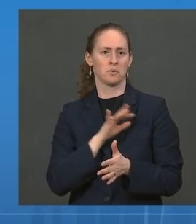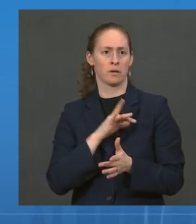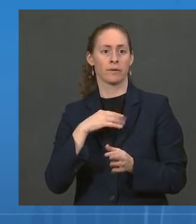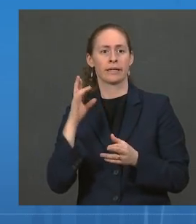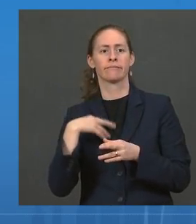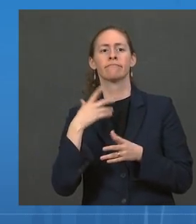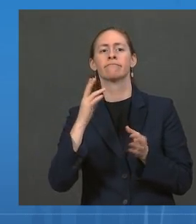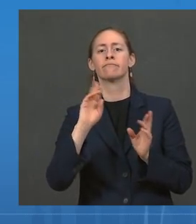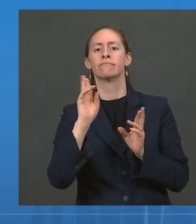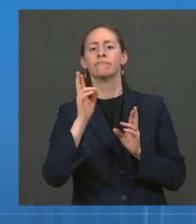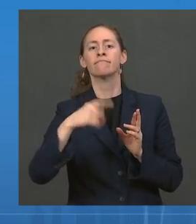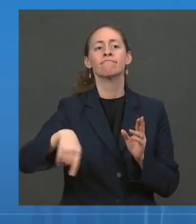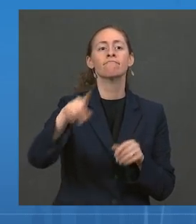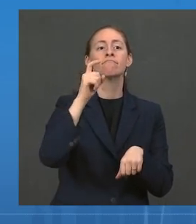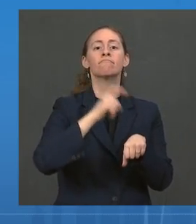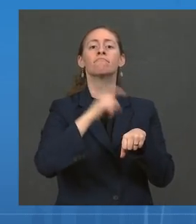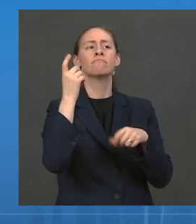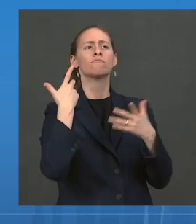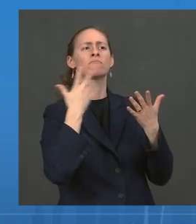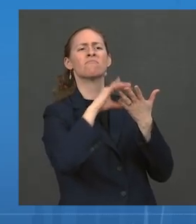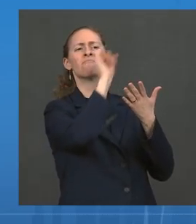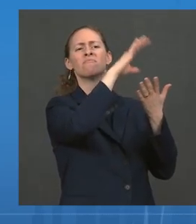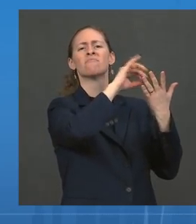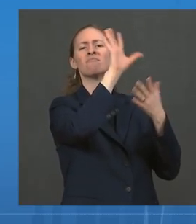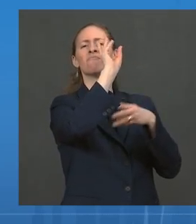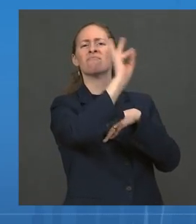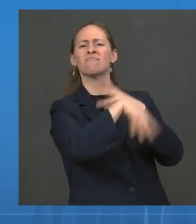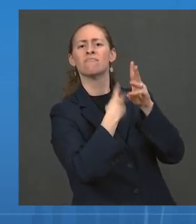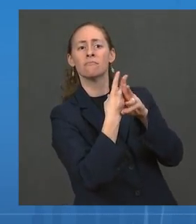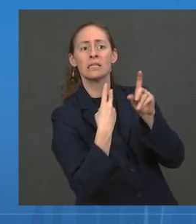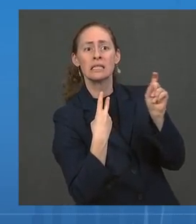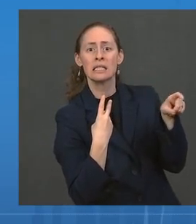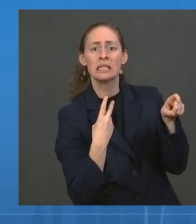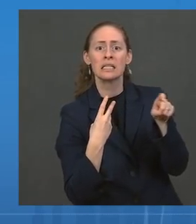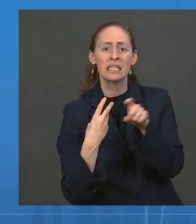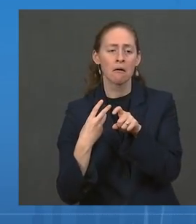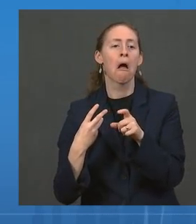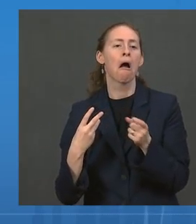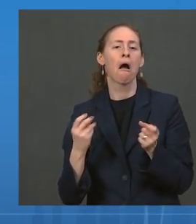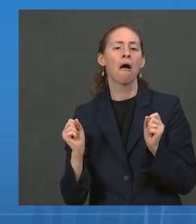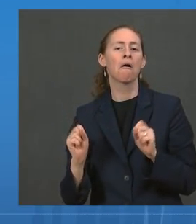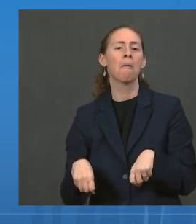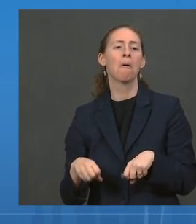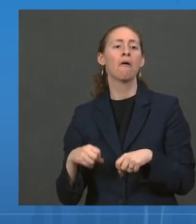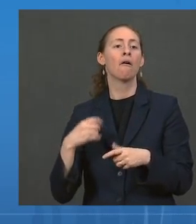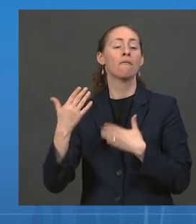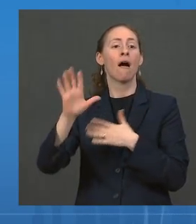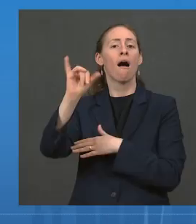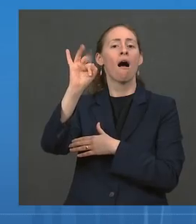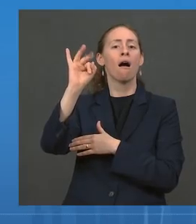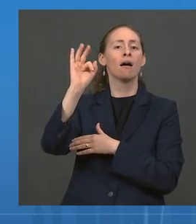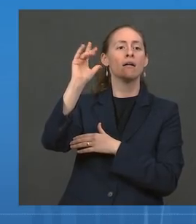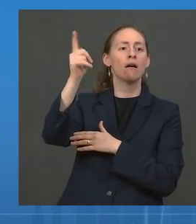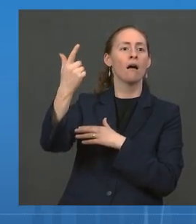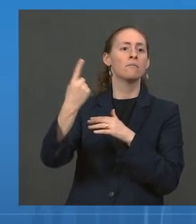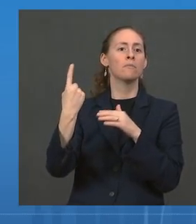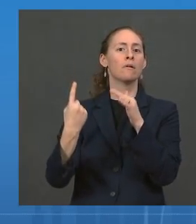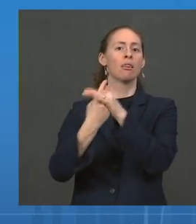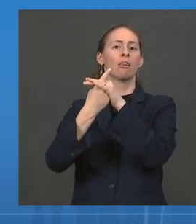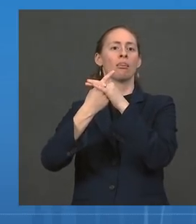And then we have this ability, for any future threat, to produce mRNA vaccines to counter that threat.